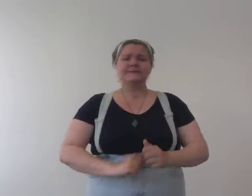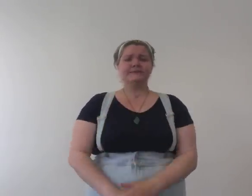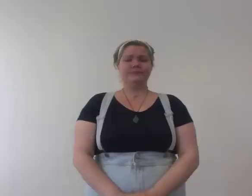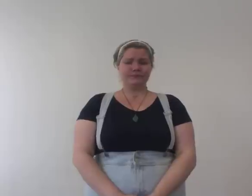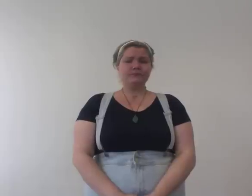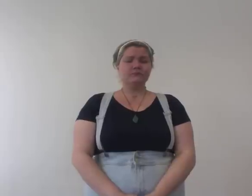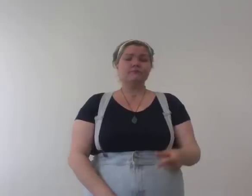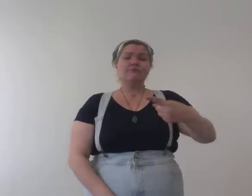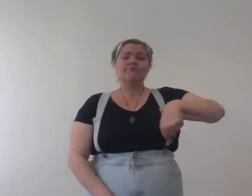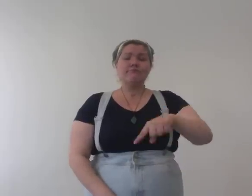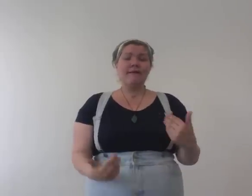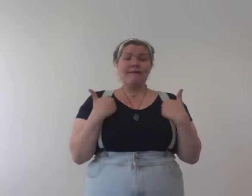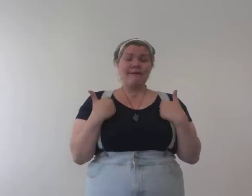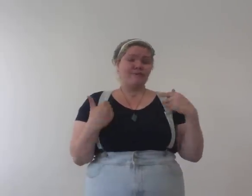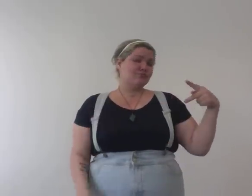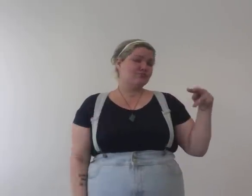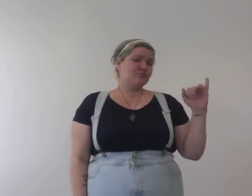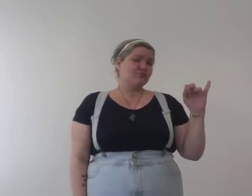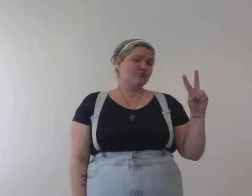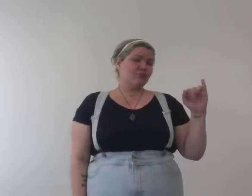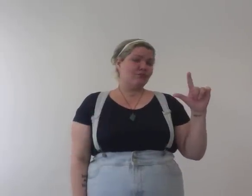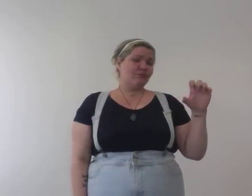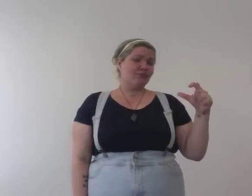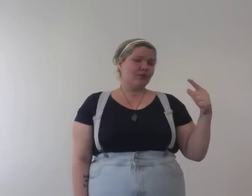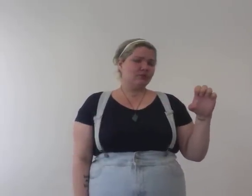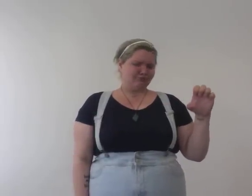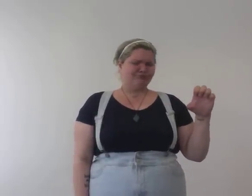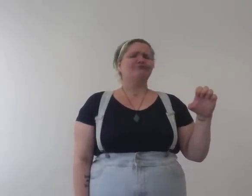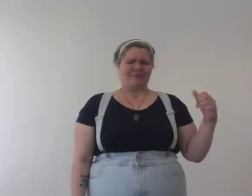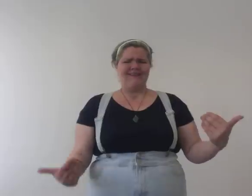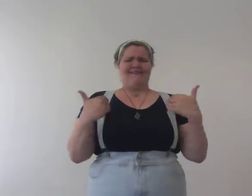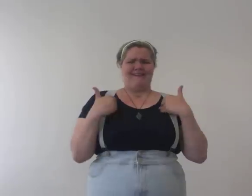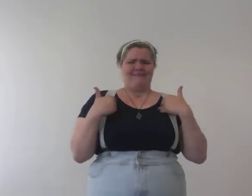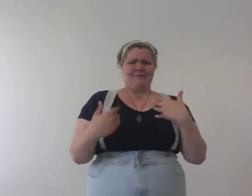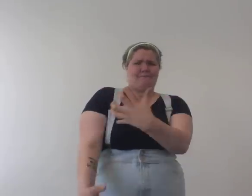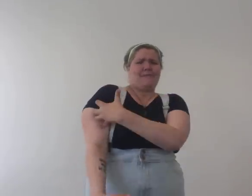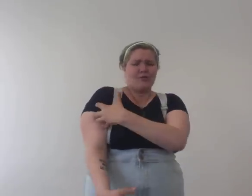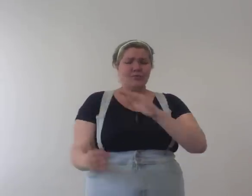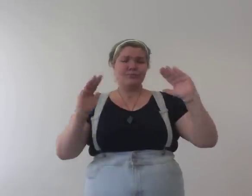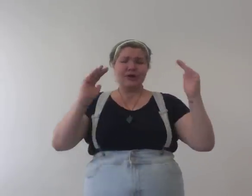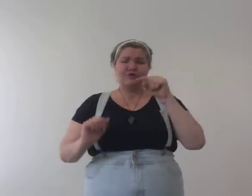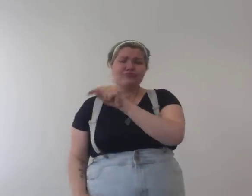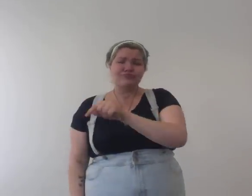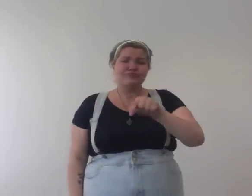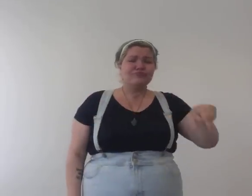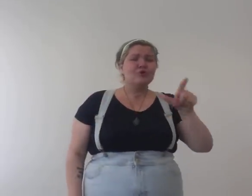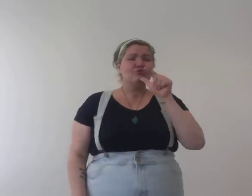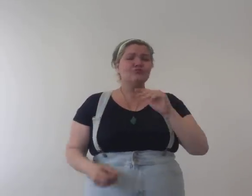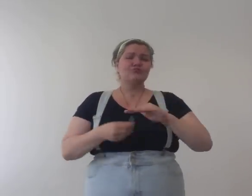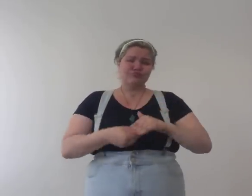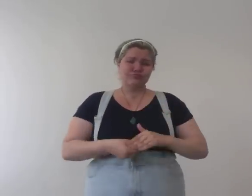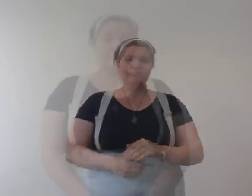Those who possesses privilege holds power over other people.